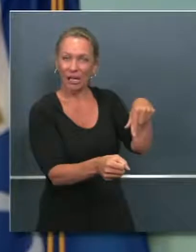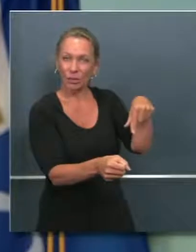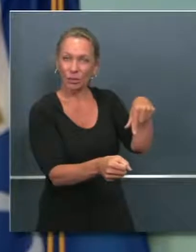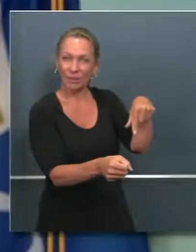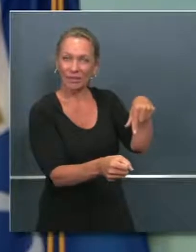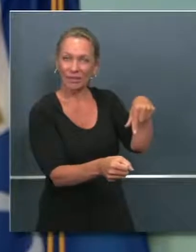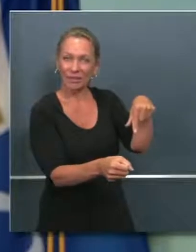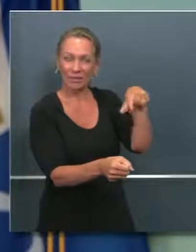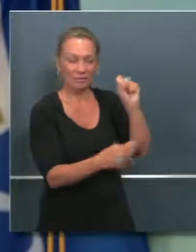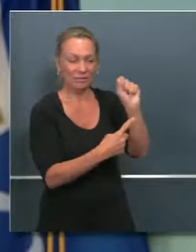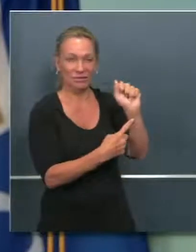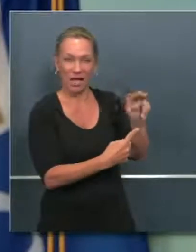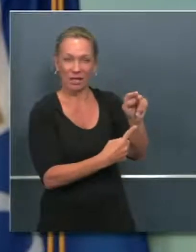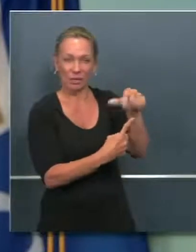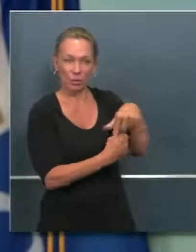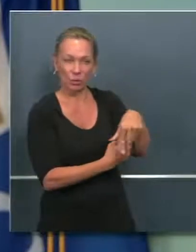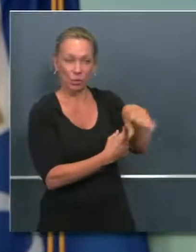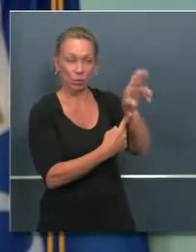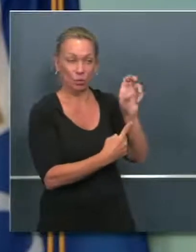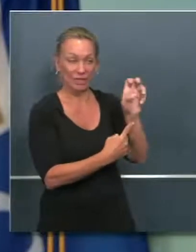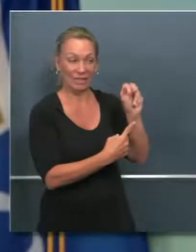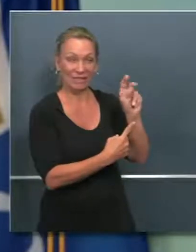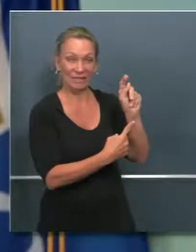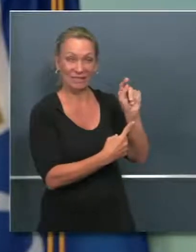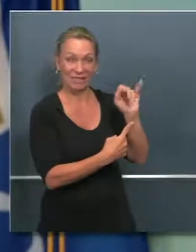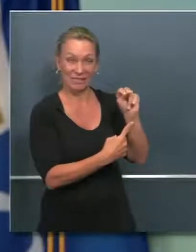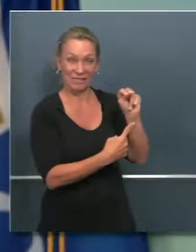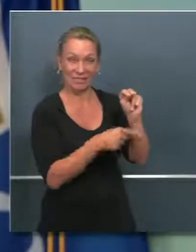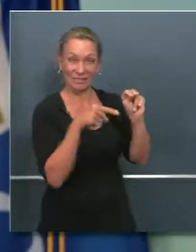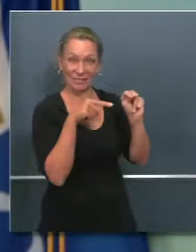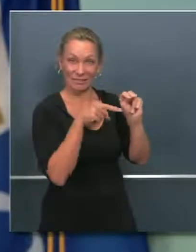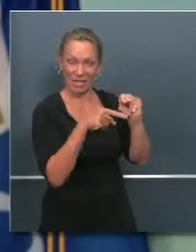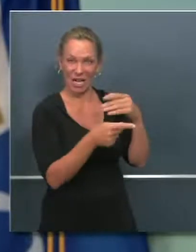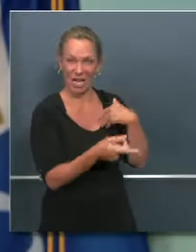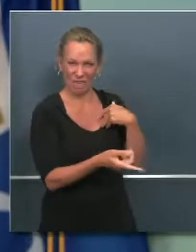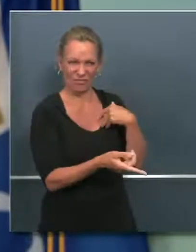are being tested in real time test results are coming back in real time so that's a dynamic